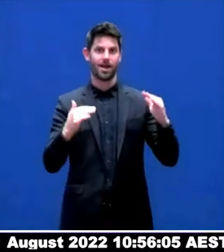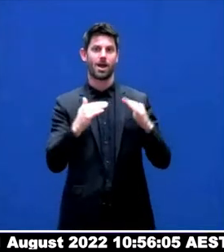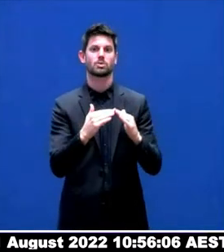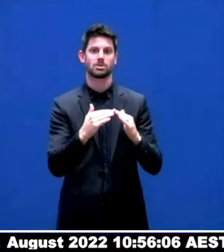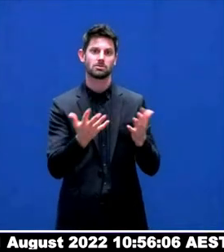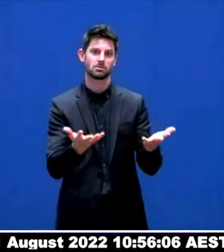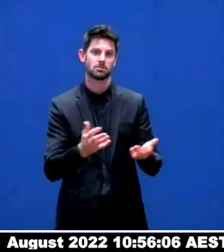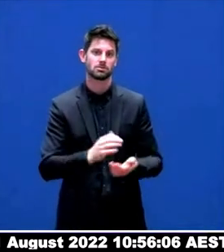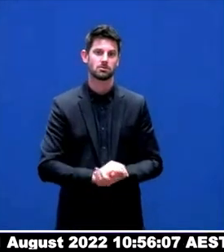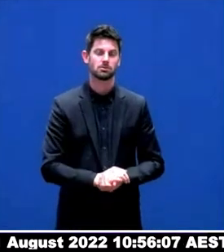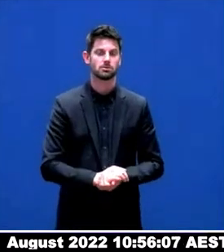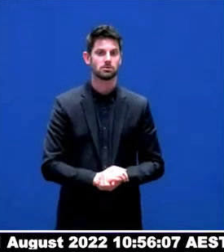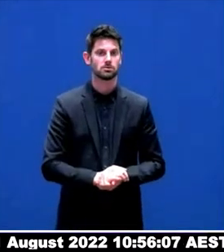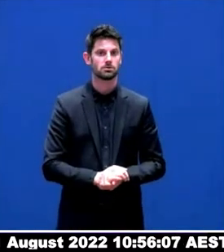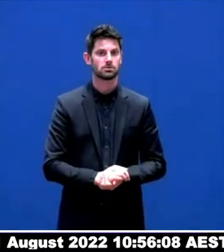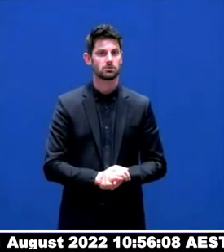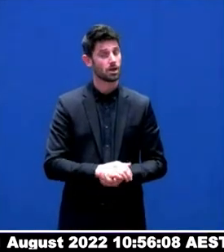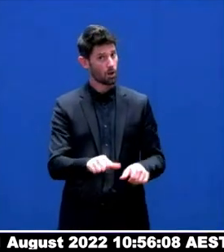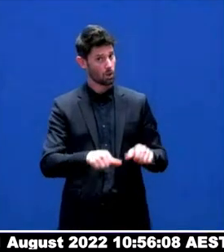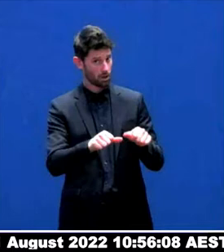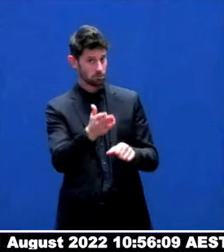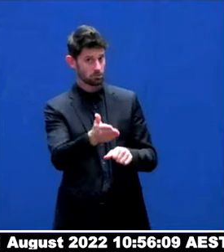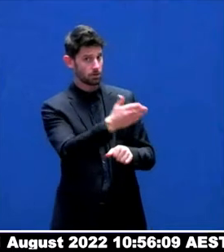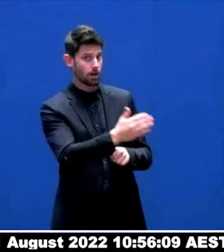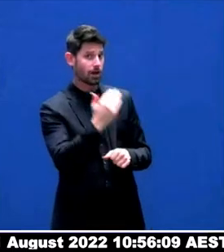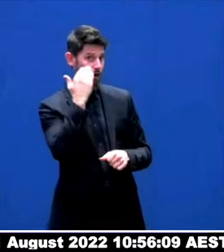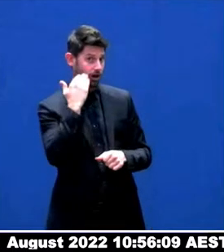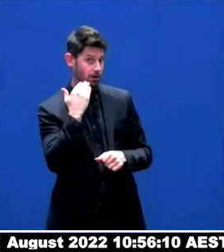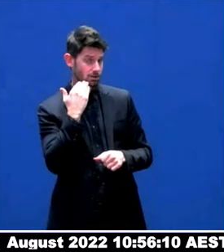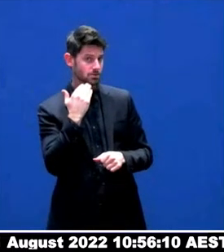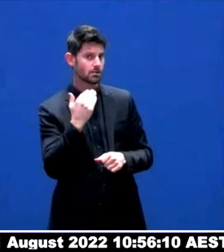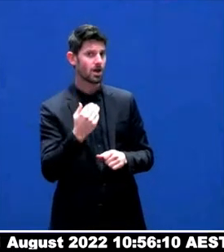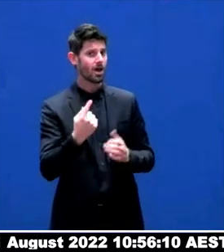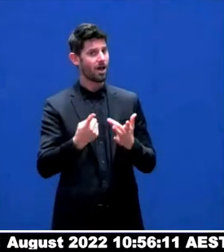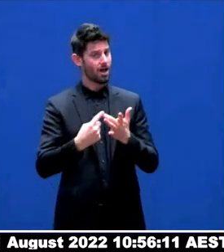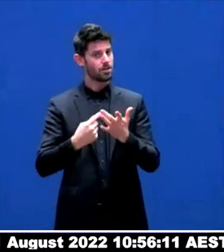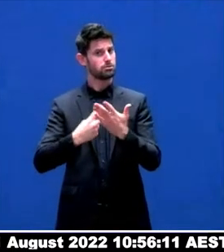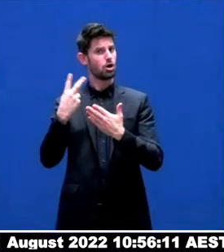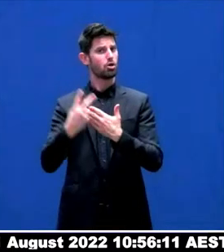And, Ms Mitchell, one of the other programs or policies identified in the